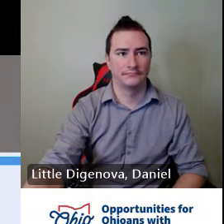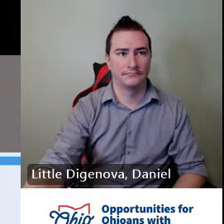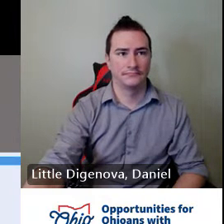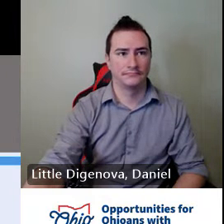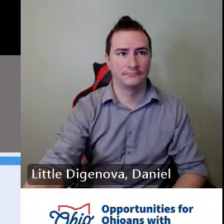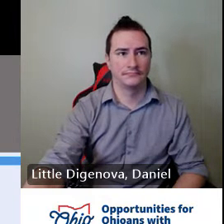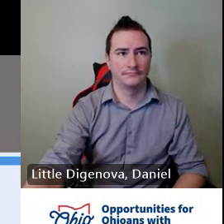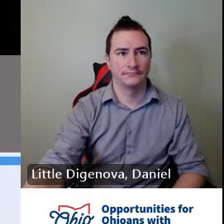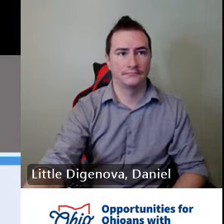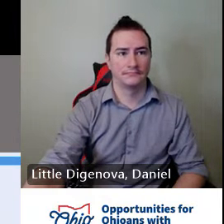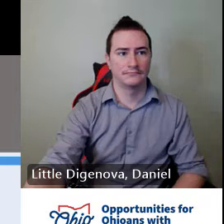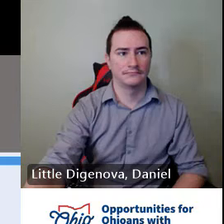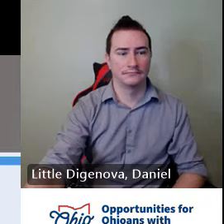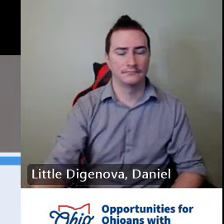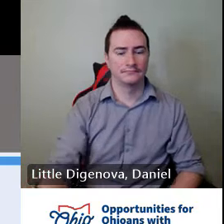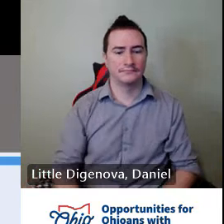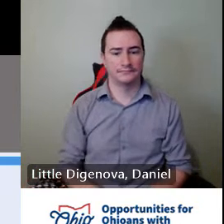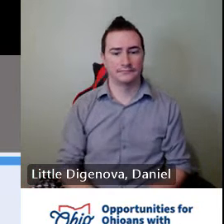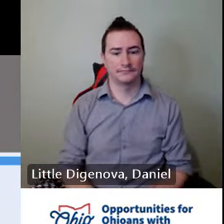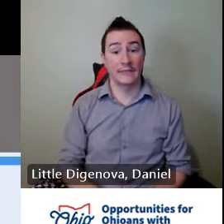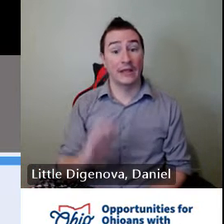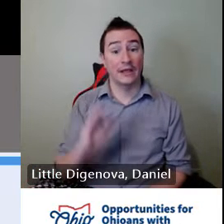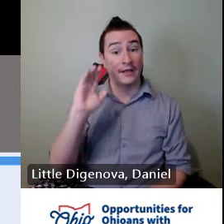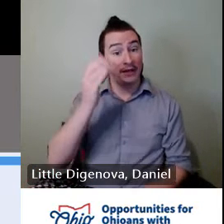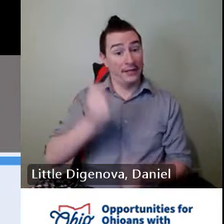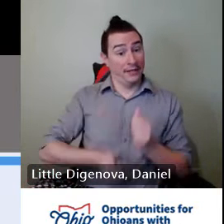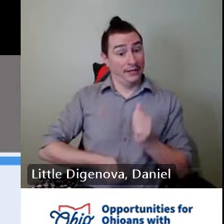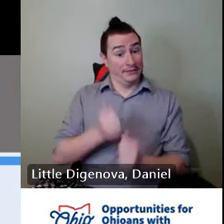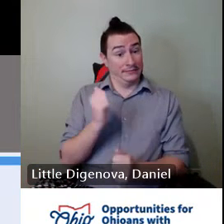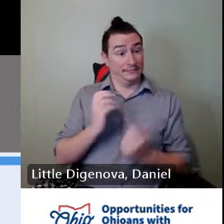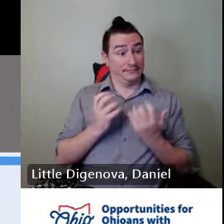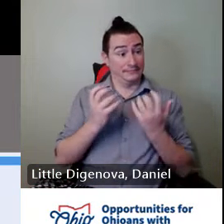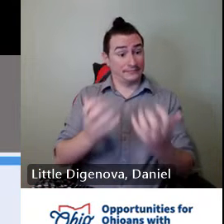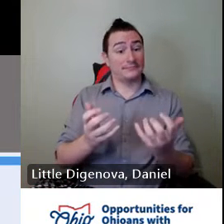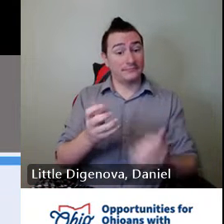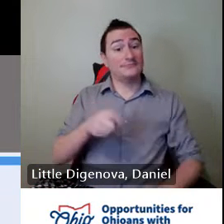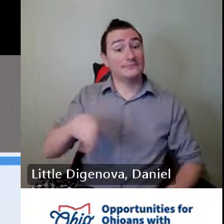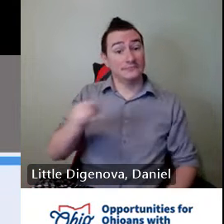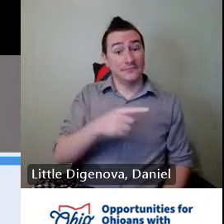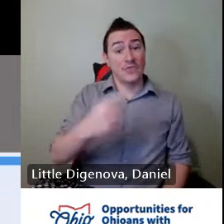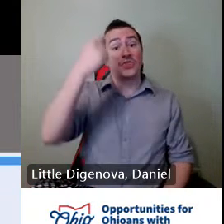It looks like the majority of our audience thought that the answer was 62%.